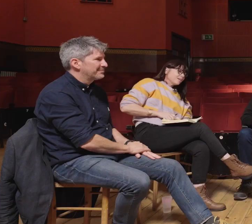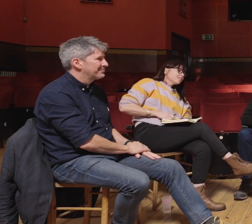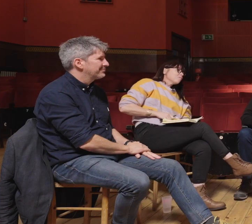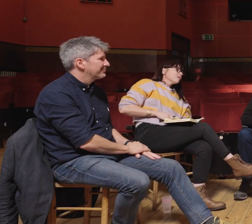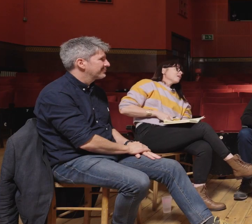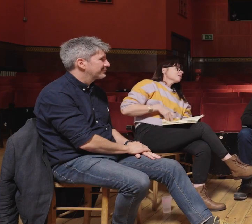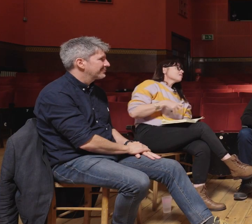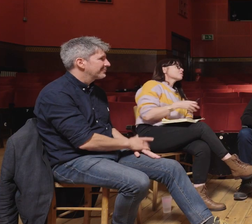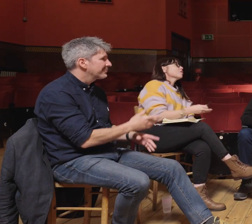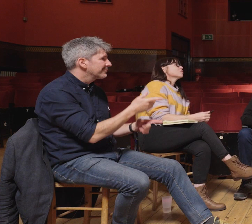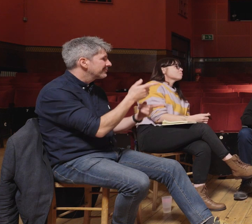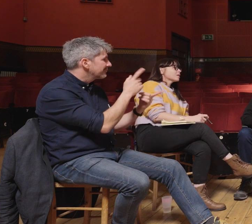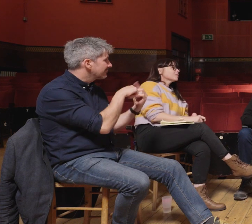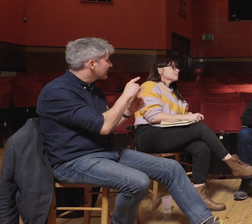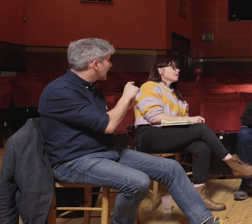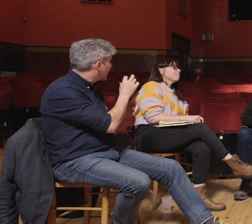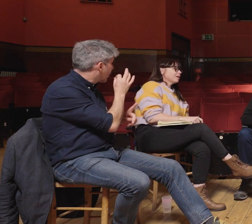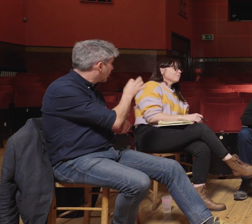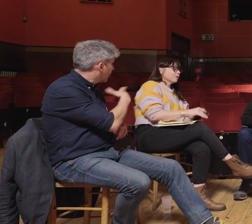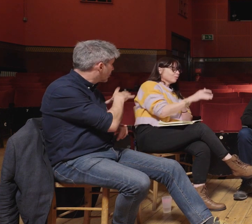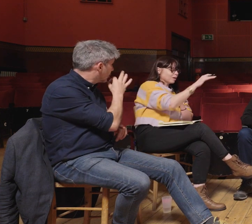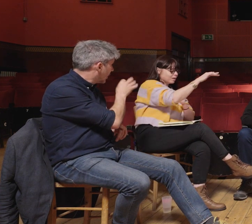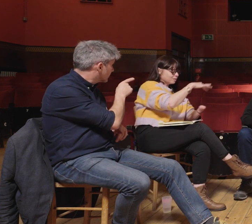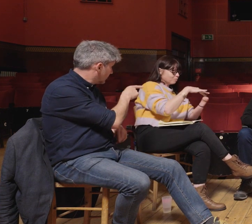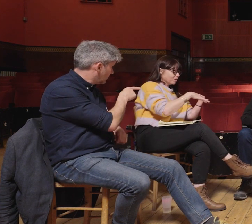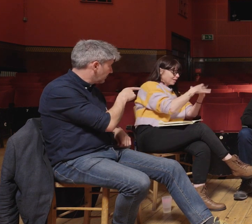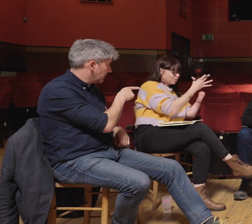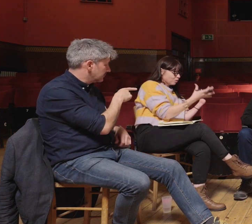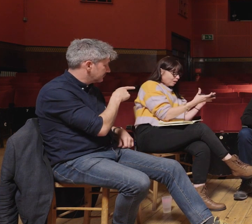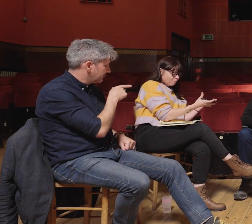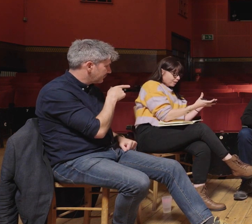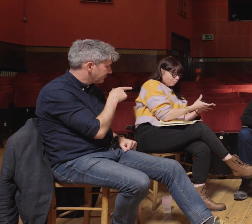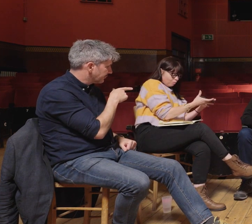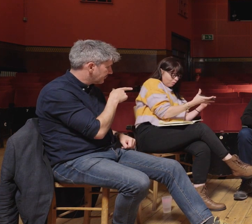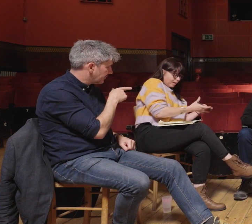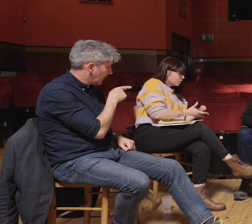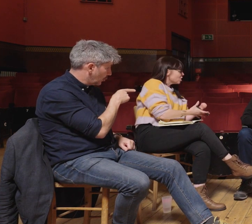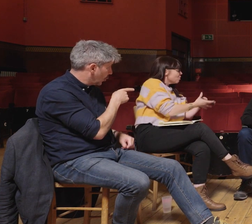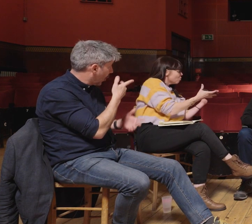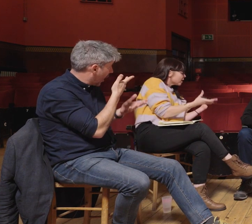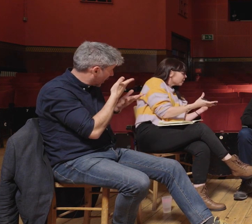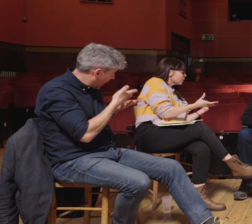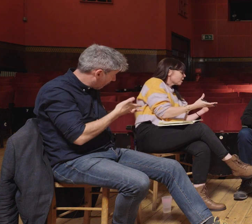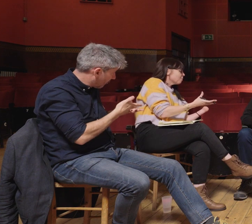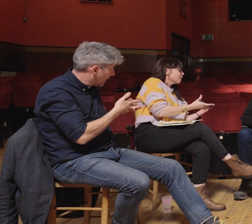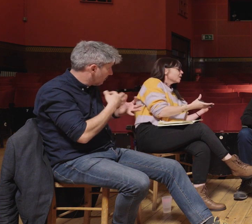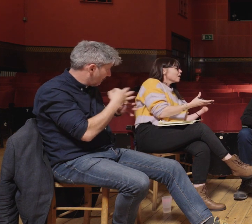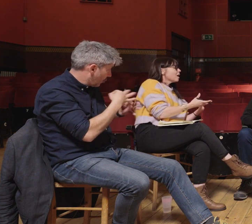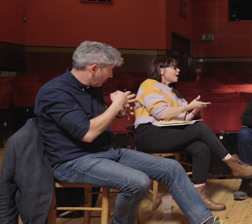Dalibor I'd like to ask you just because I know we all work in different... but as you are currently in a show and working with a company,